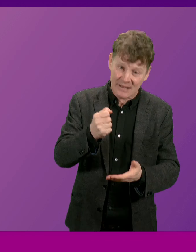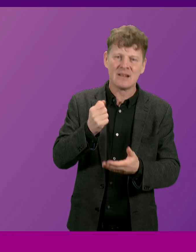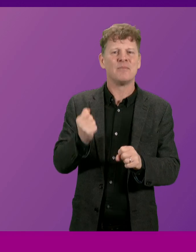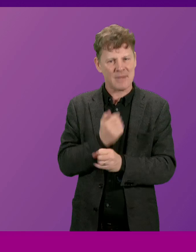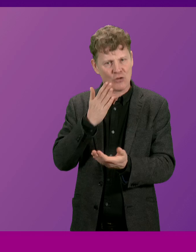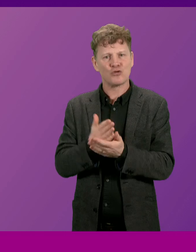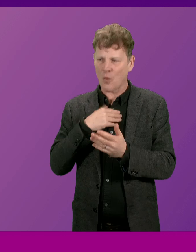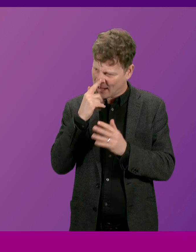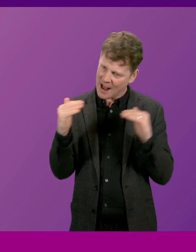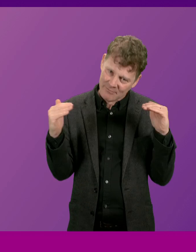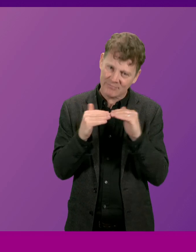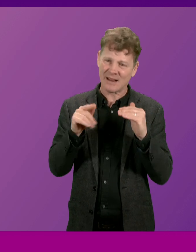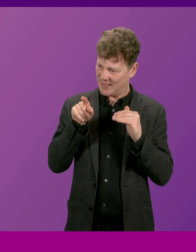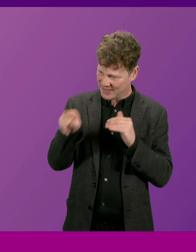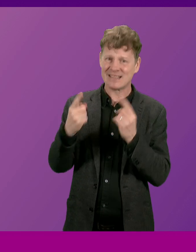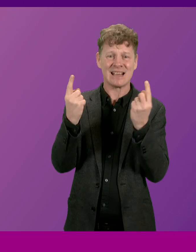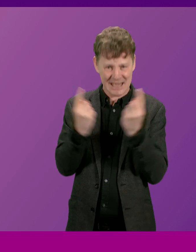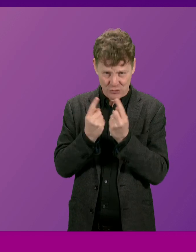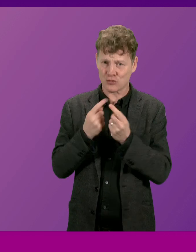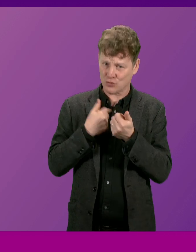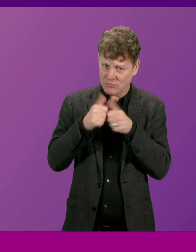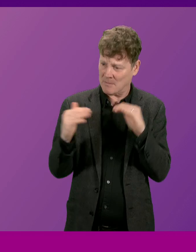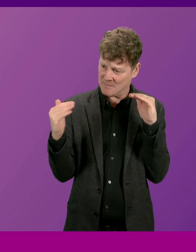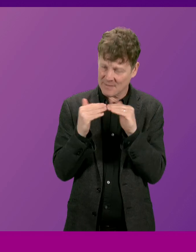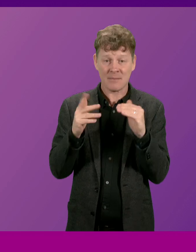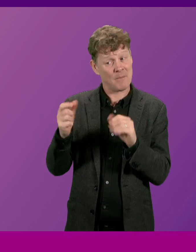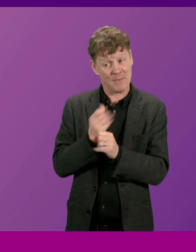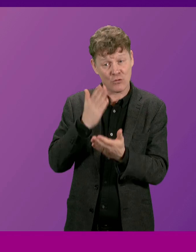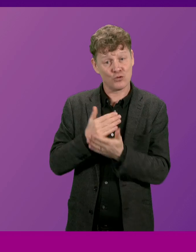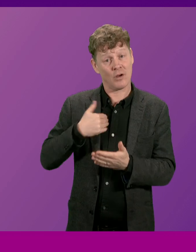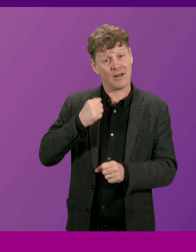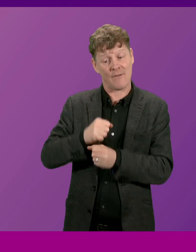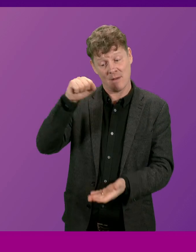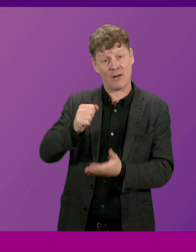issue that he puts to me by ensuring that the Government’s budget is passed in February.